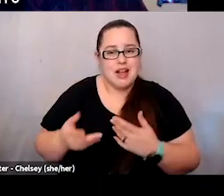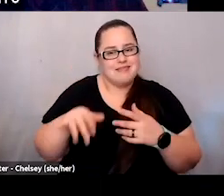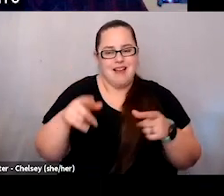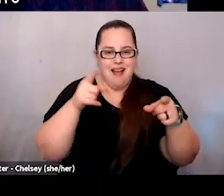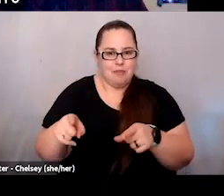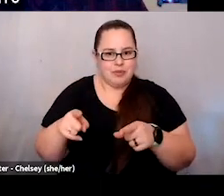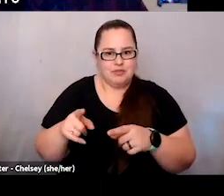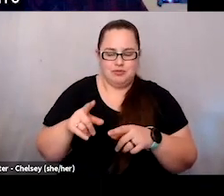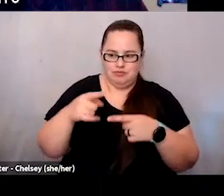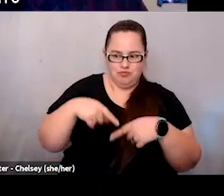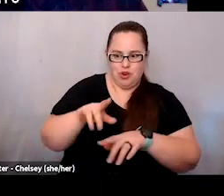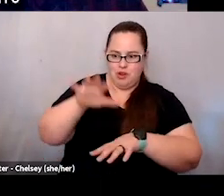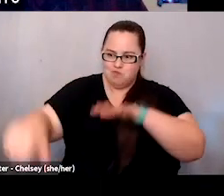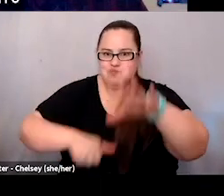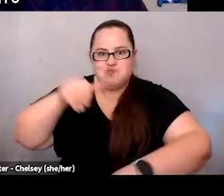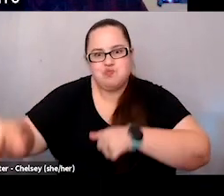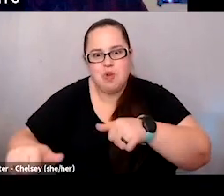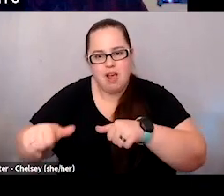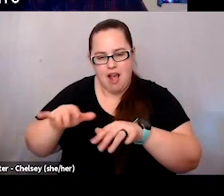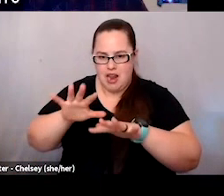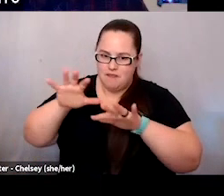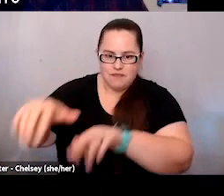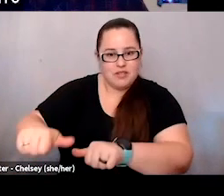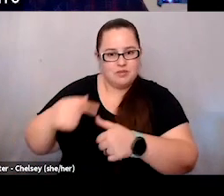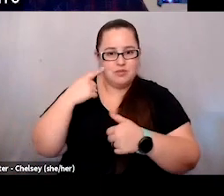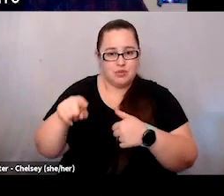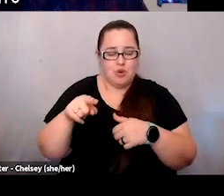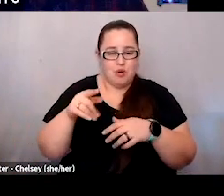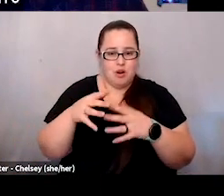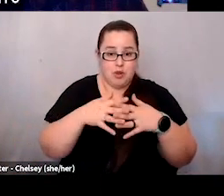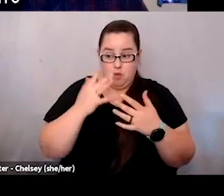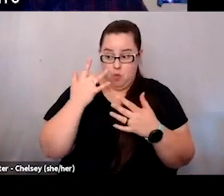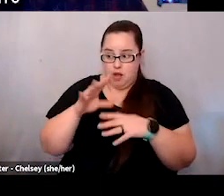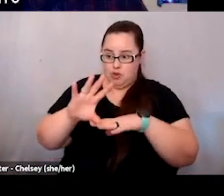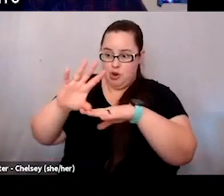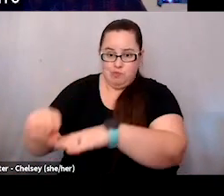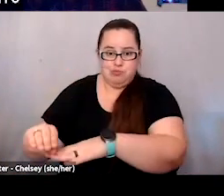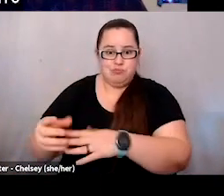stereotyping is a form of dehumanization. It was done throughout the conquest and invasion